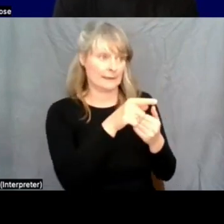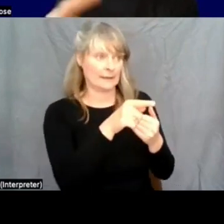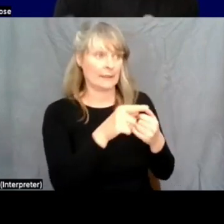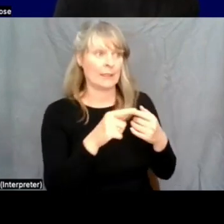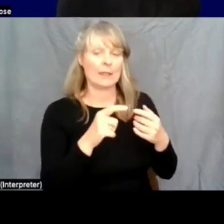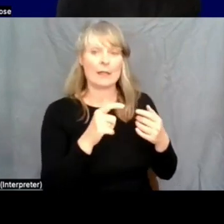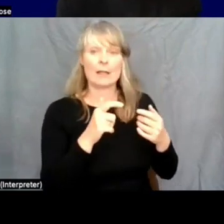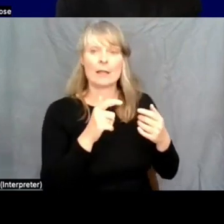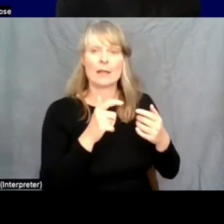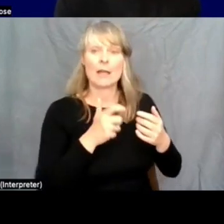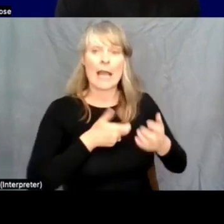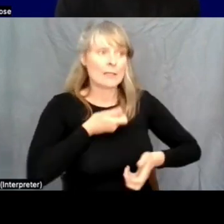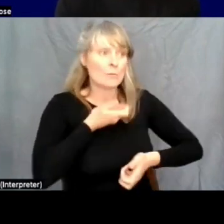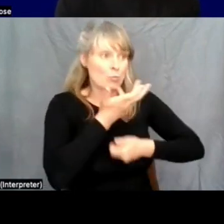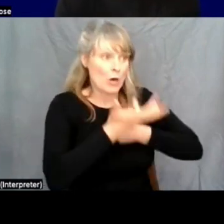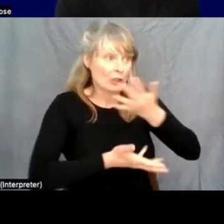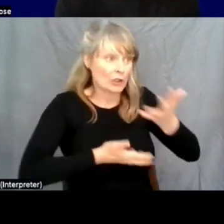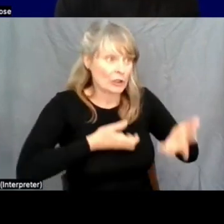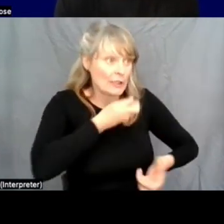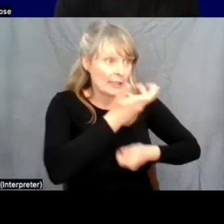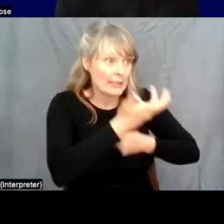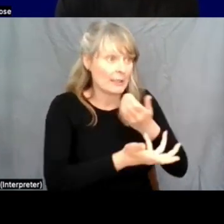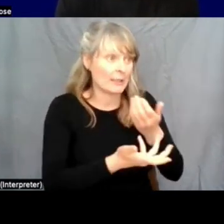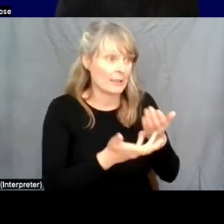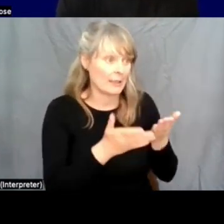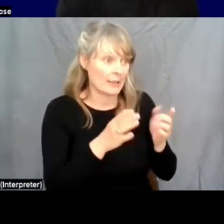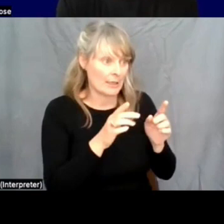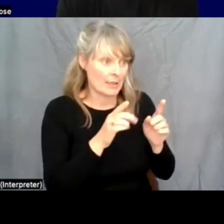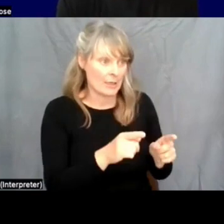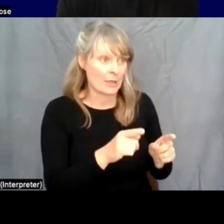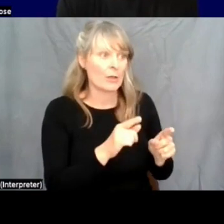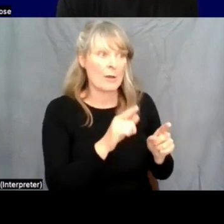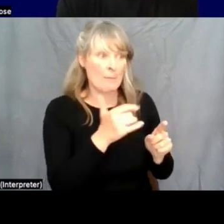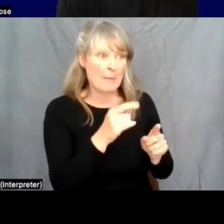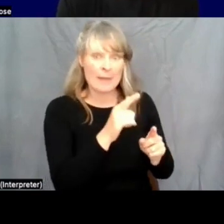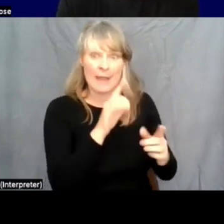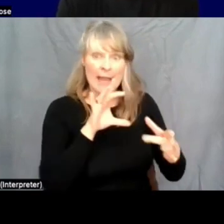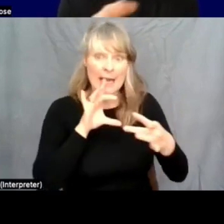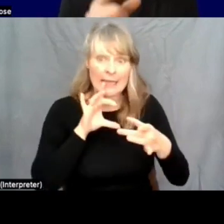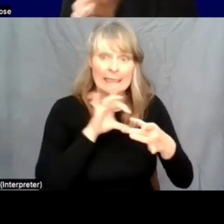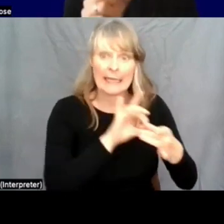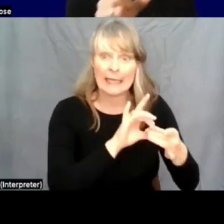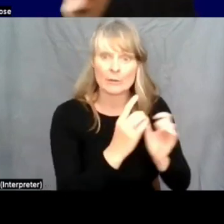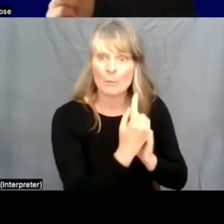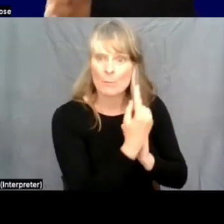and it is possible that they're going to have personal meaning for the individual. And it's likely